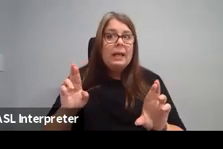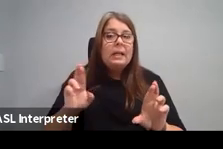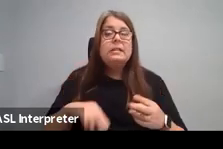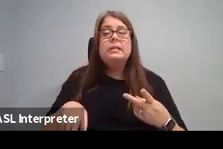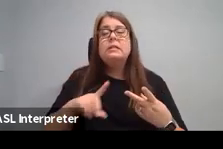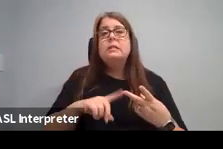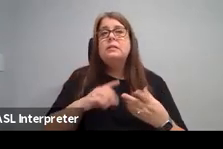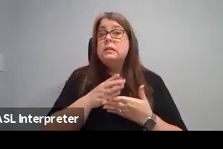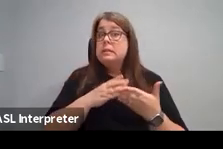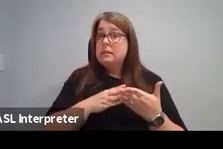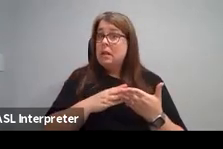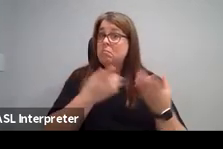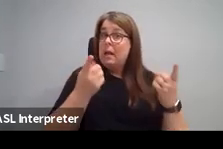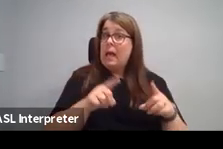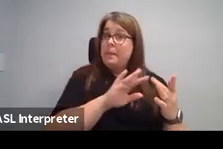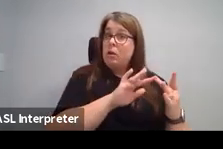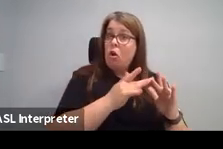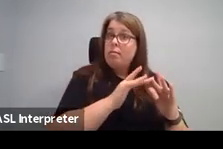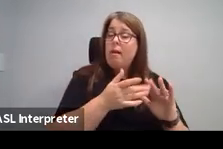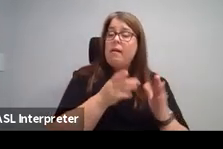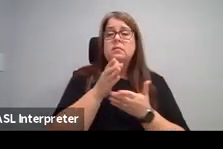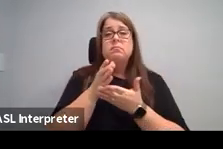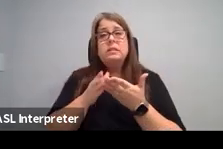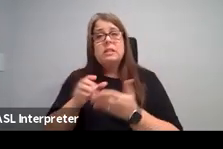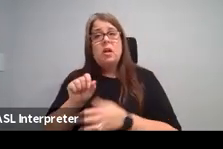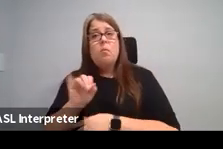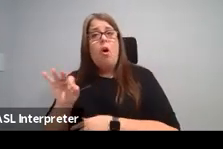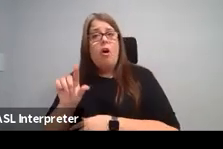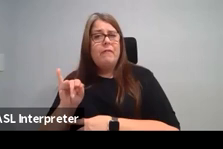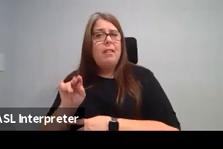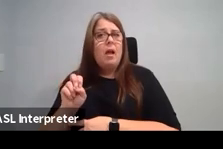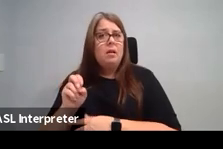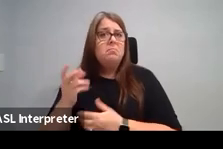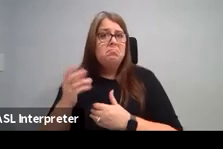Allison Frenzel : Online some that can be done offline. And so this is just a helpful all free.